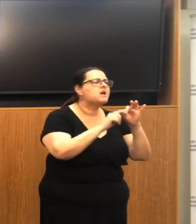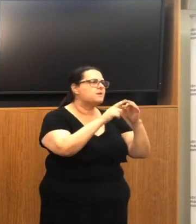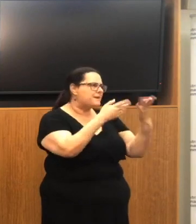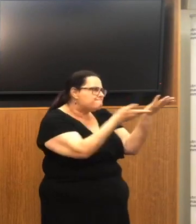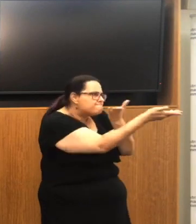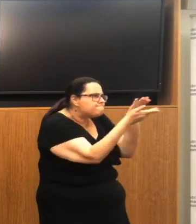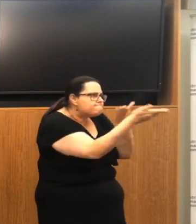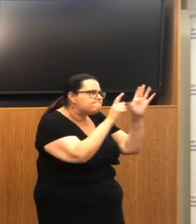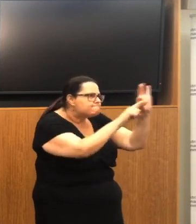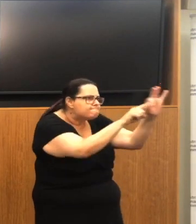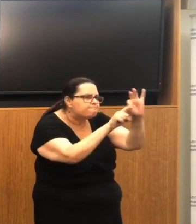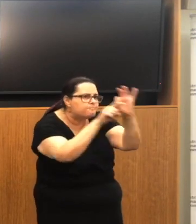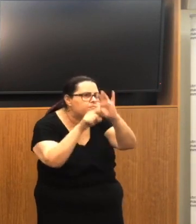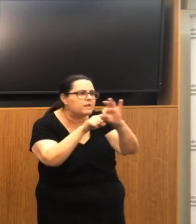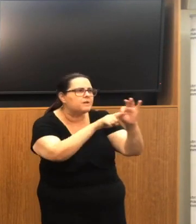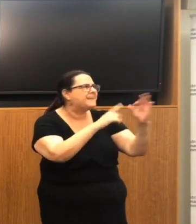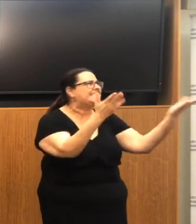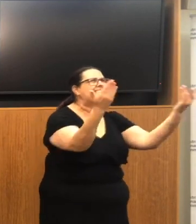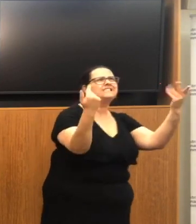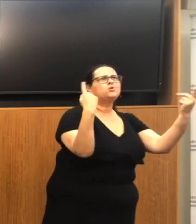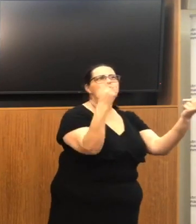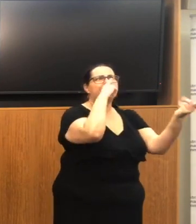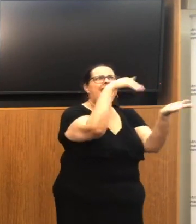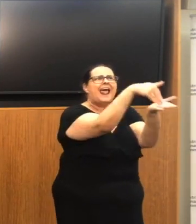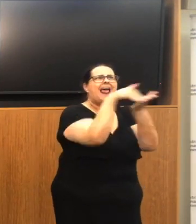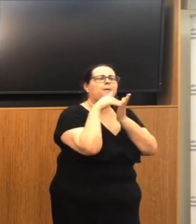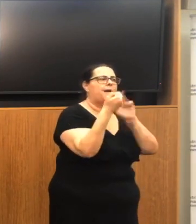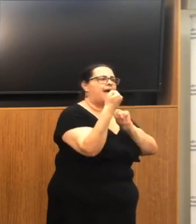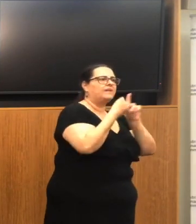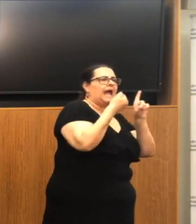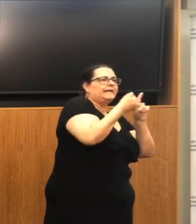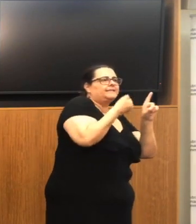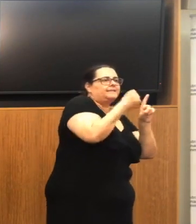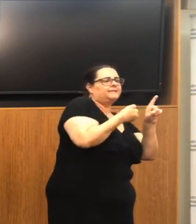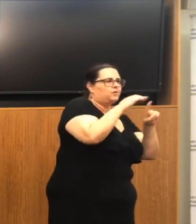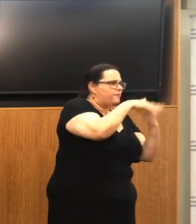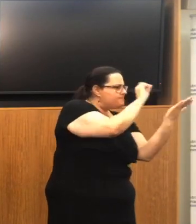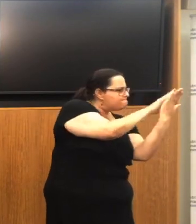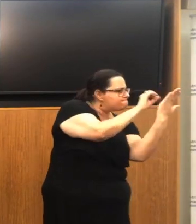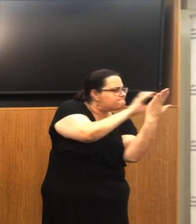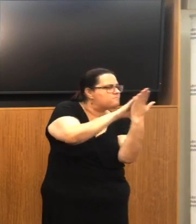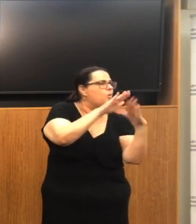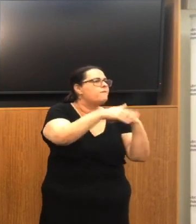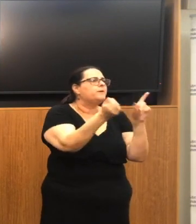for people who could help us in that advocacy because in all the work that we do, we very much are